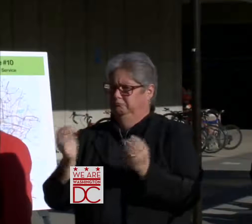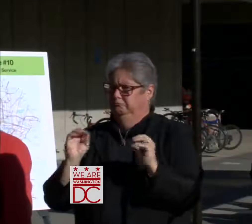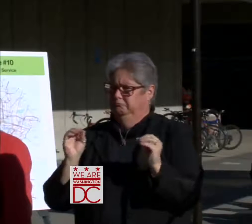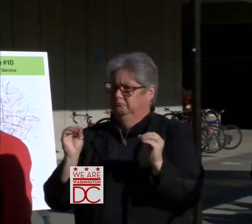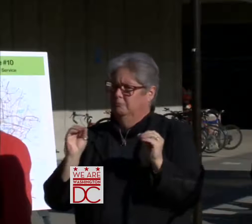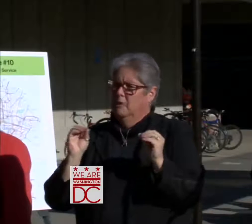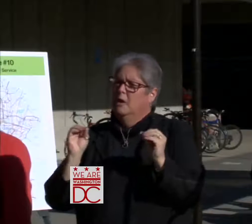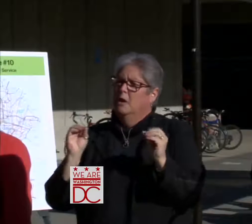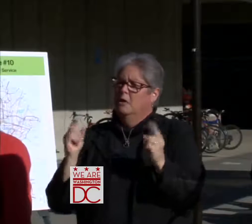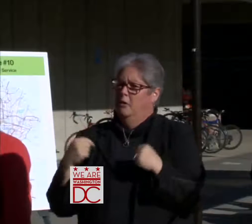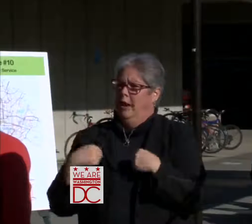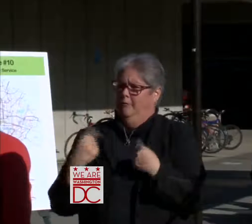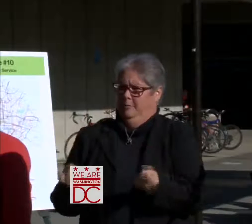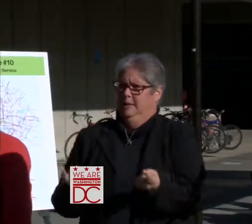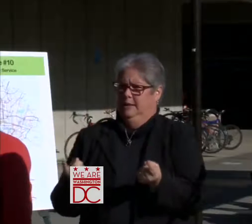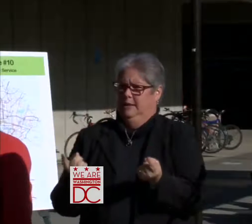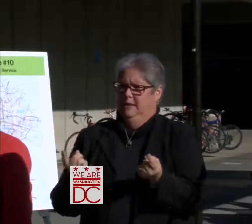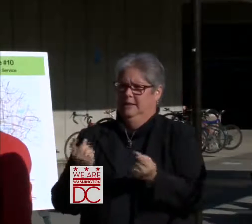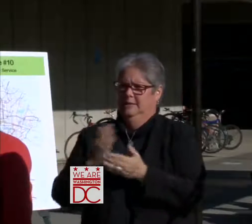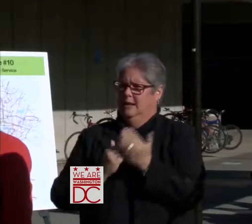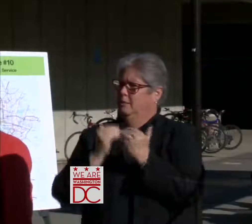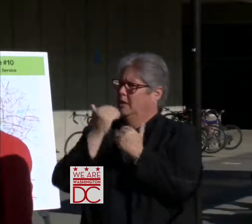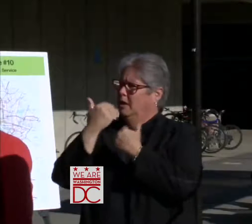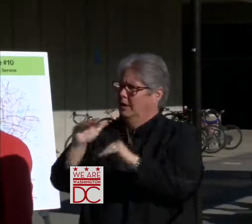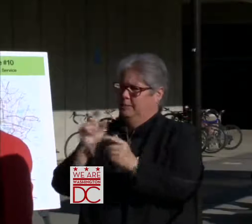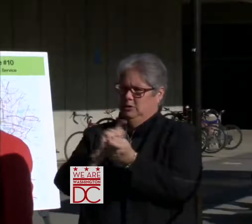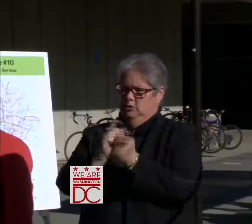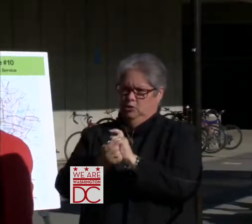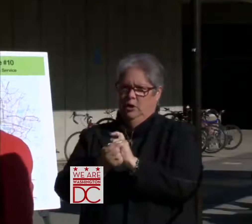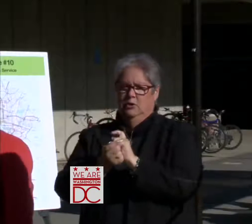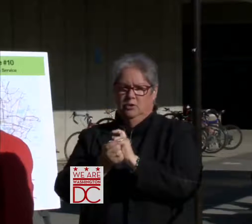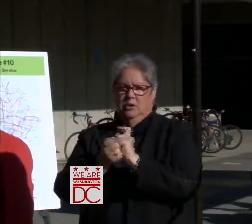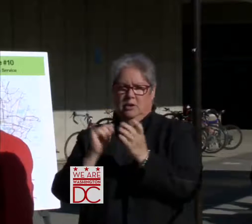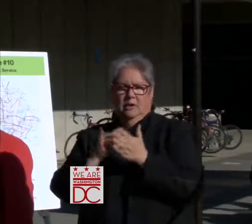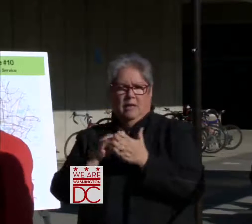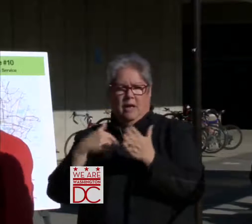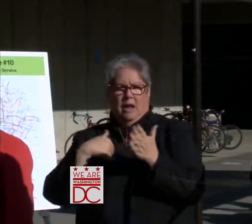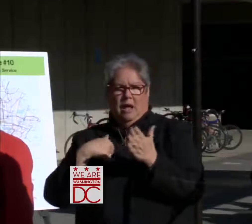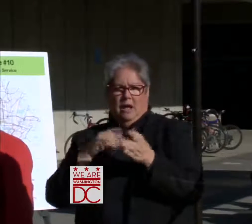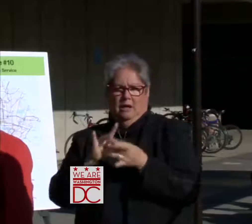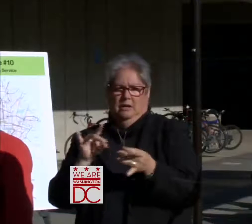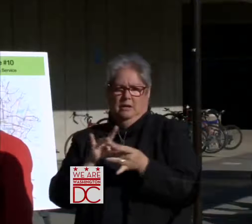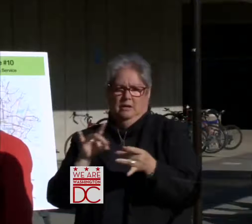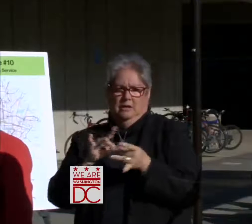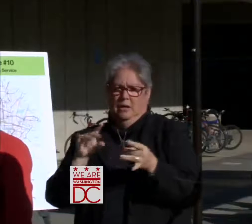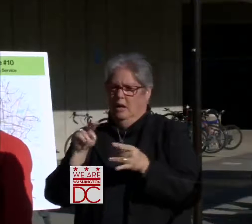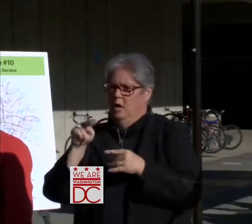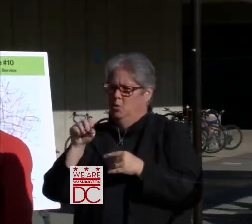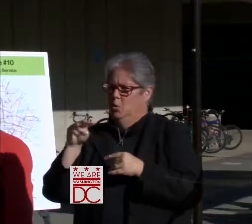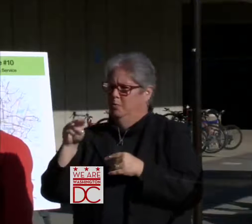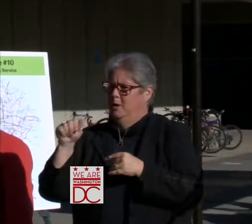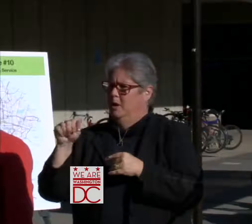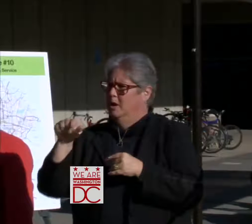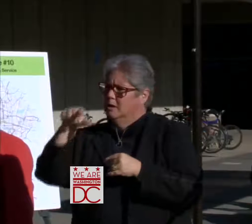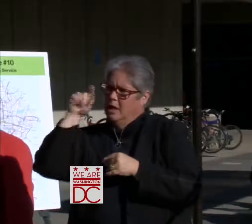THERE HAVE BEEN SOME VERY LIMITED CHANGES THAT I ALLUDED TO AT THE NOMA GALLAUDET METRO STATION.